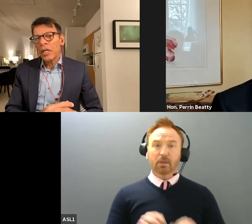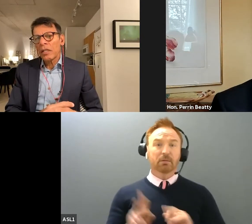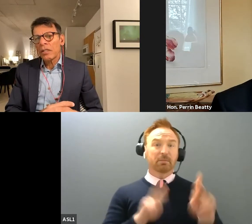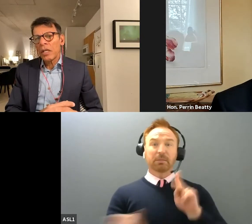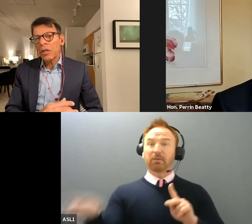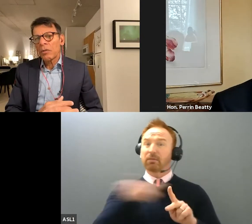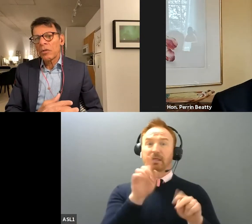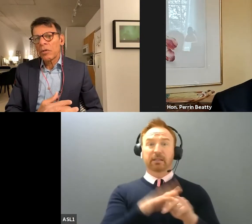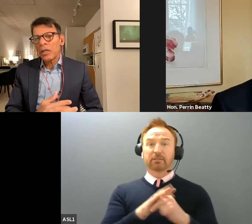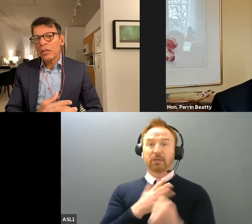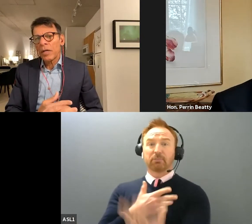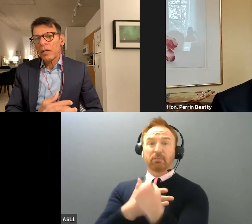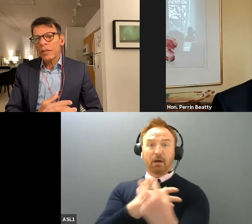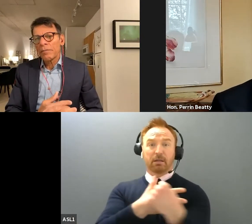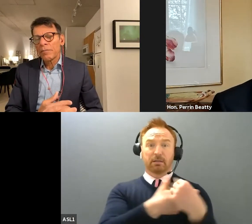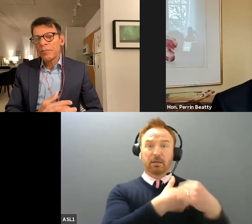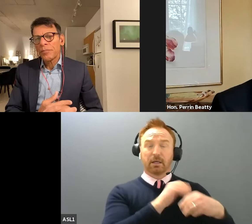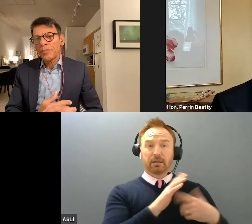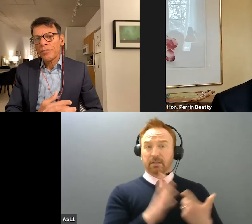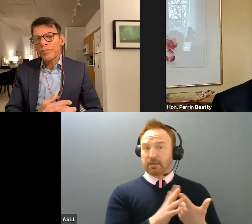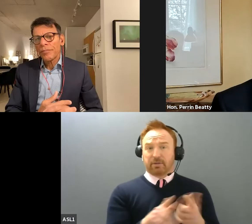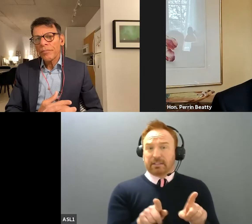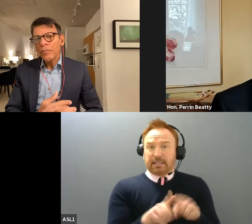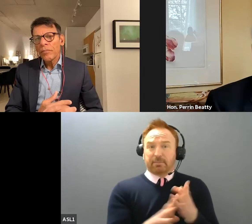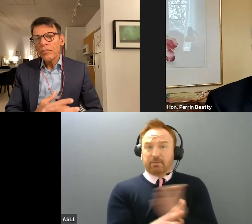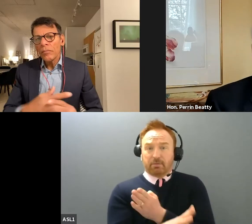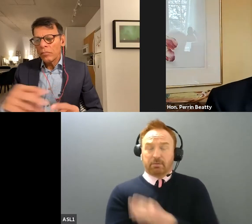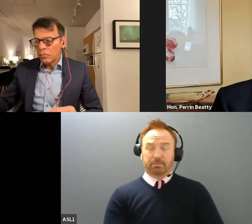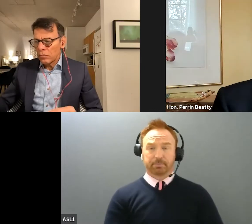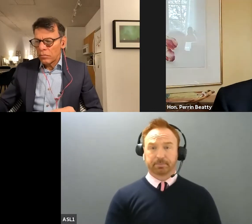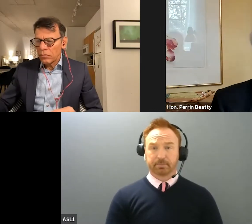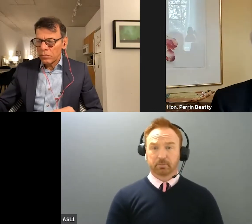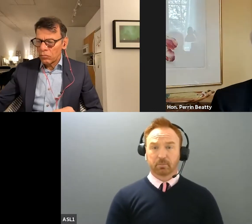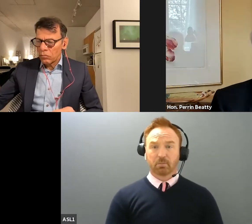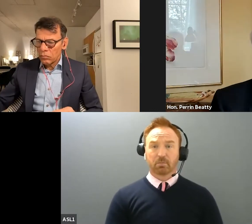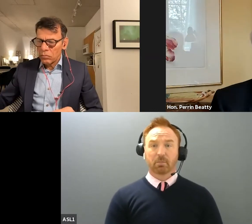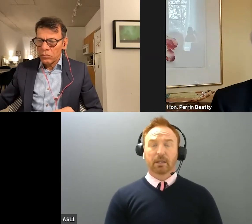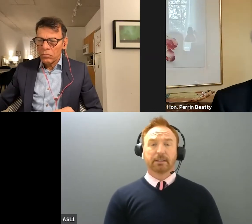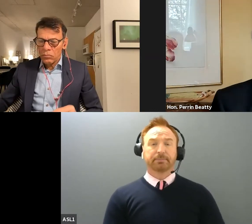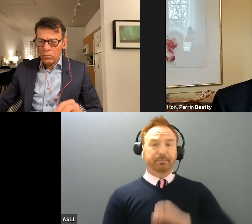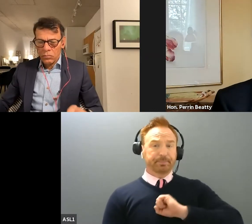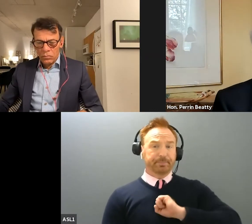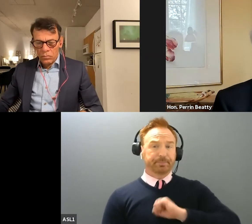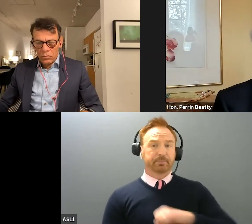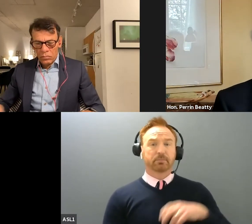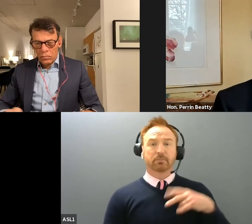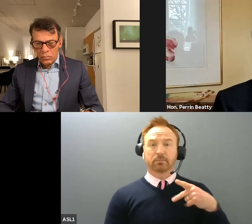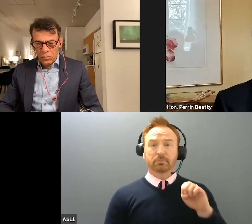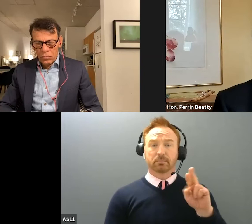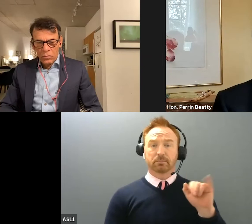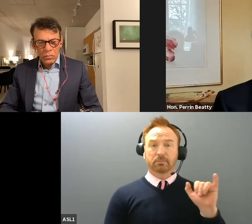again in the same way that we do prior to the pandemic? Our focus at Canadian chamber has been, first of all,